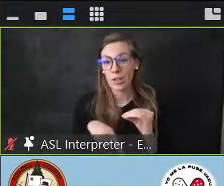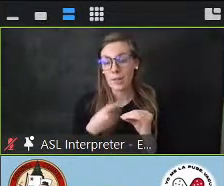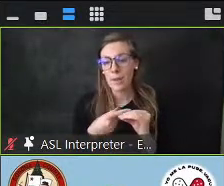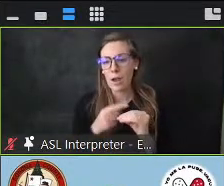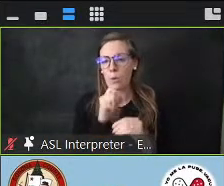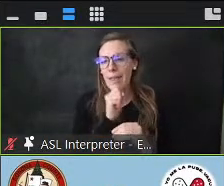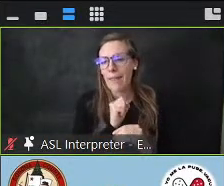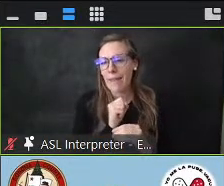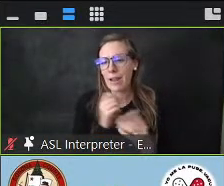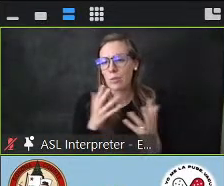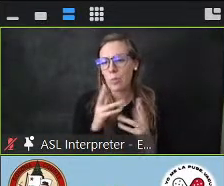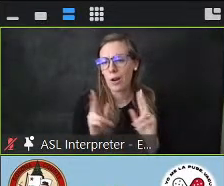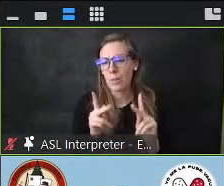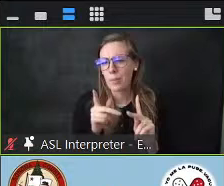C on the left,